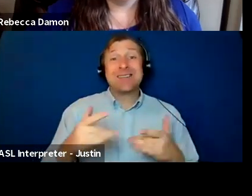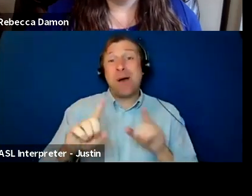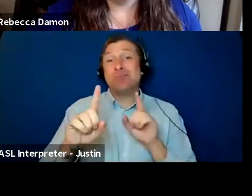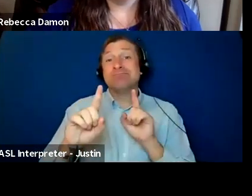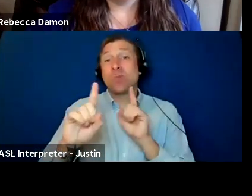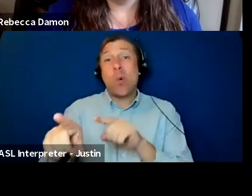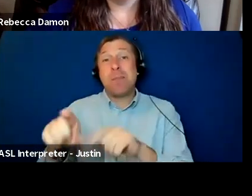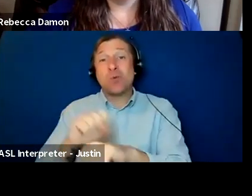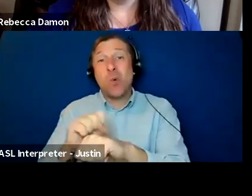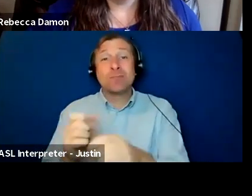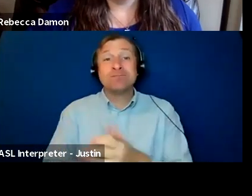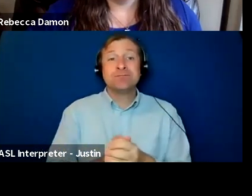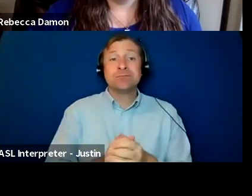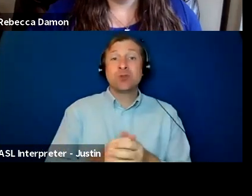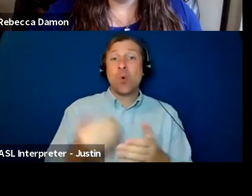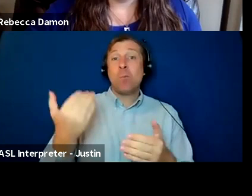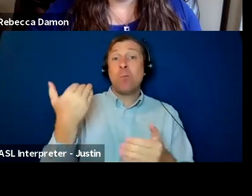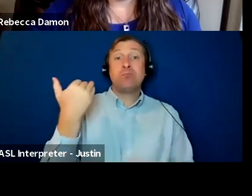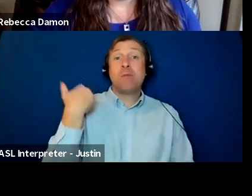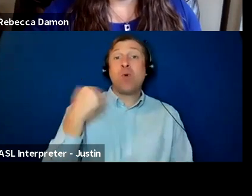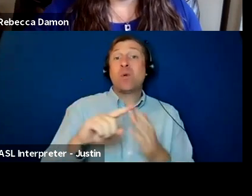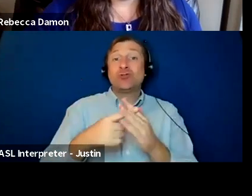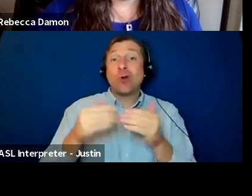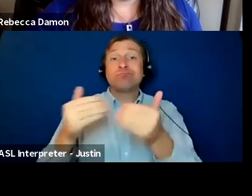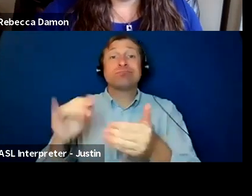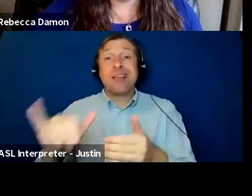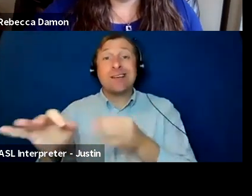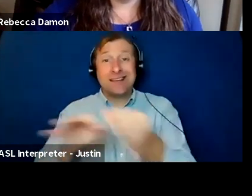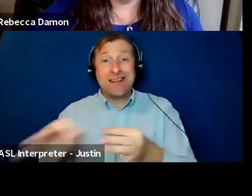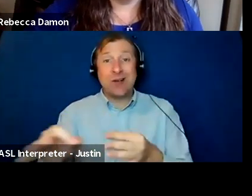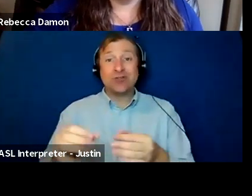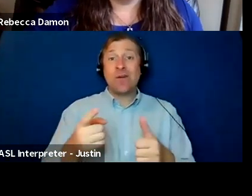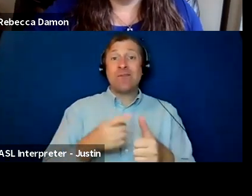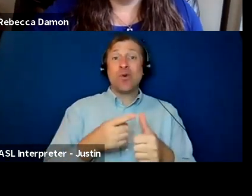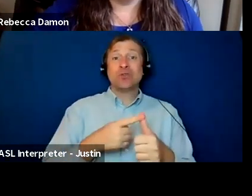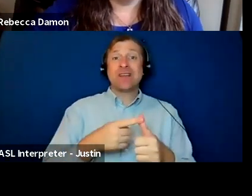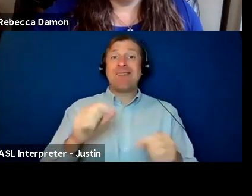Before we launch into the detailed pieces of that, I do, first of all, I'm gonna put up a slide show as,